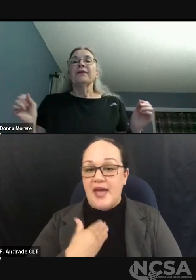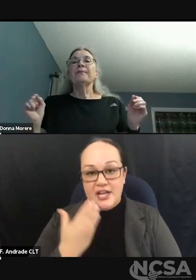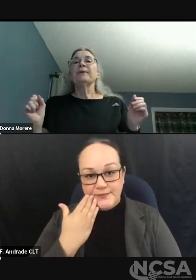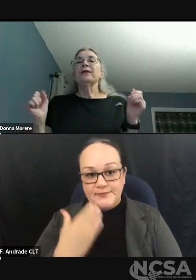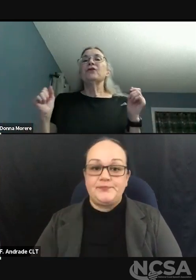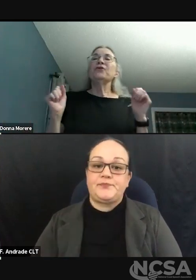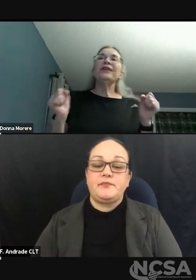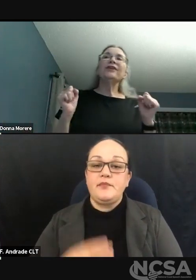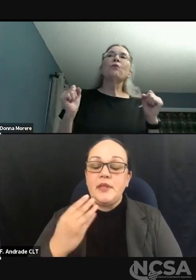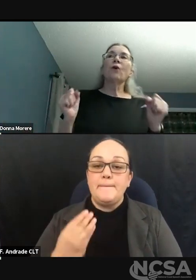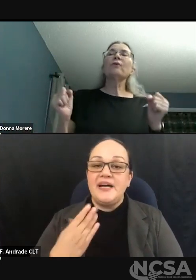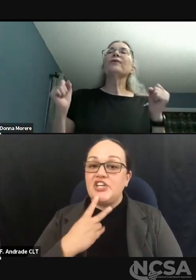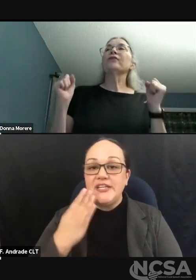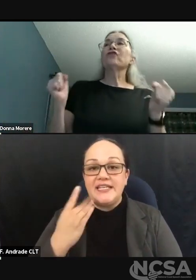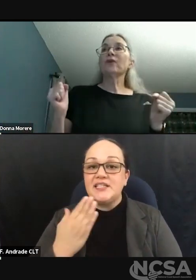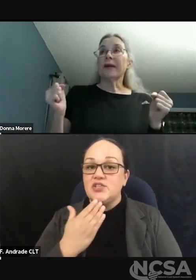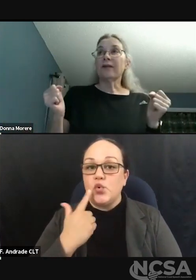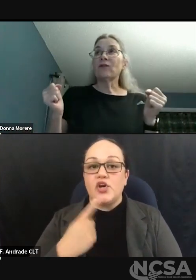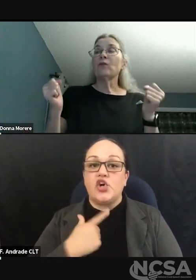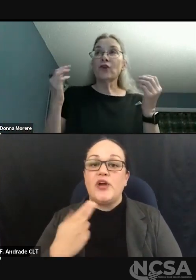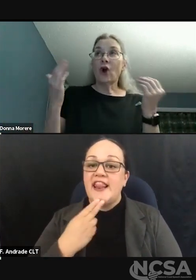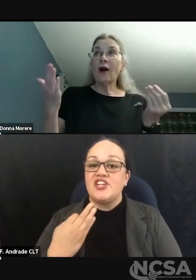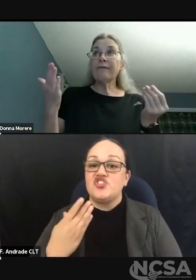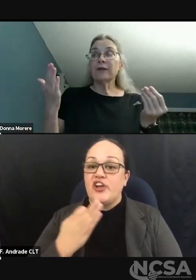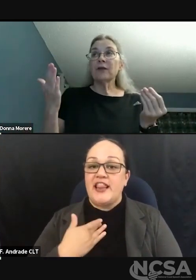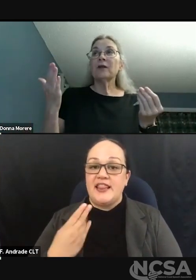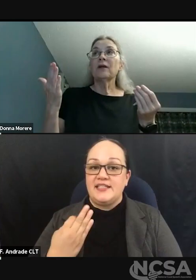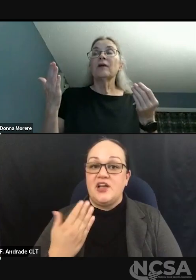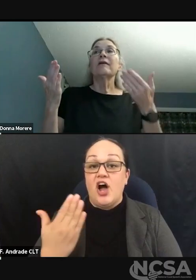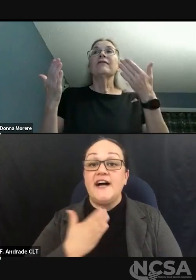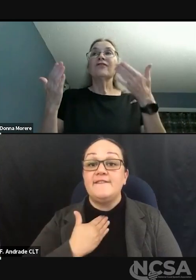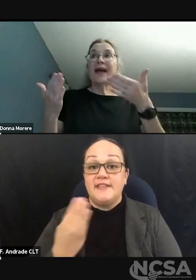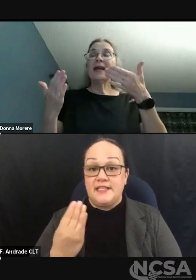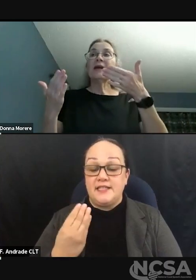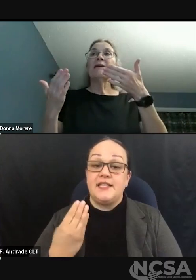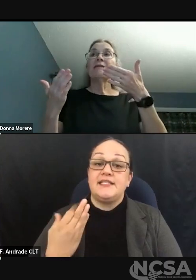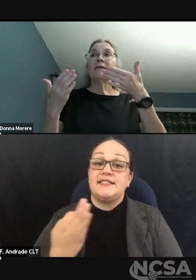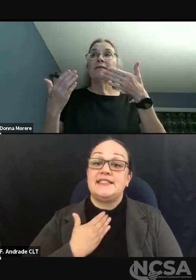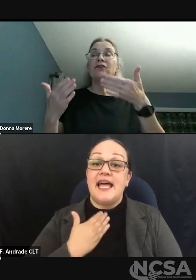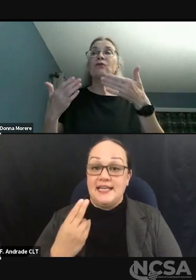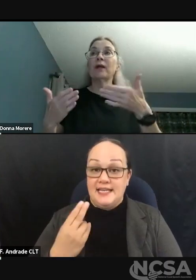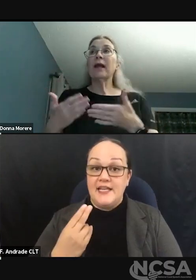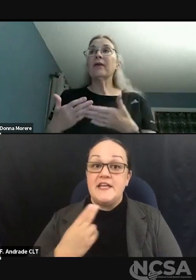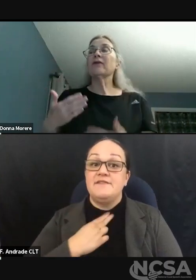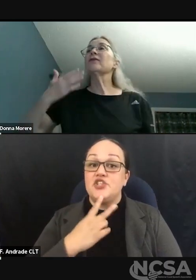But you need to work with their strengths, which are often static visual analysis